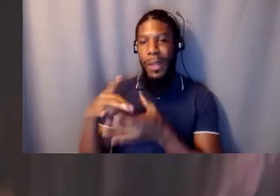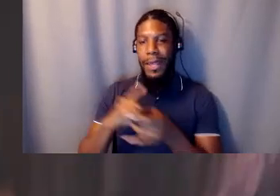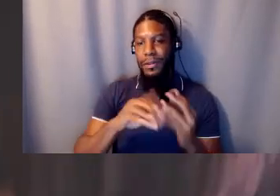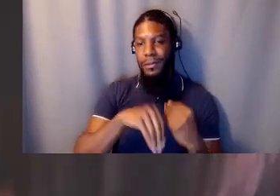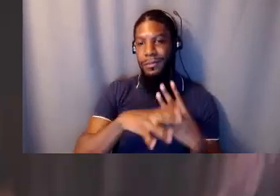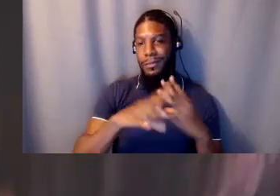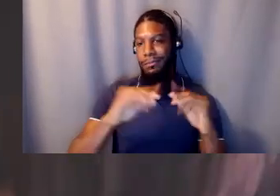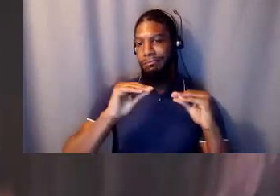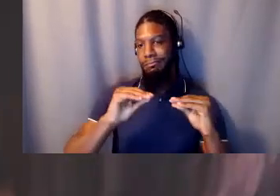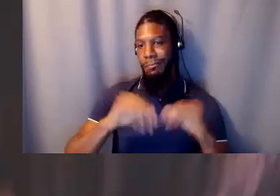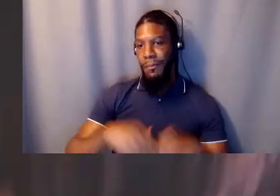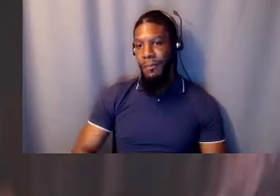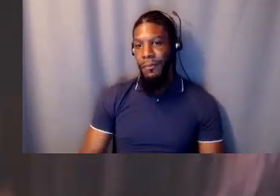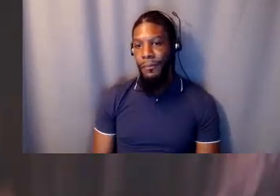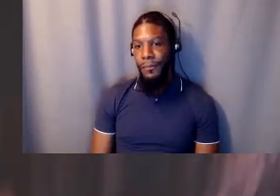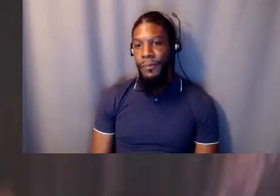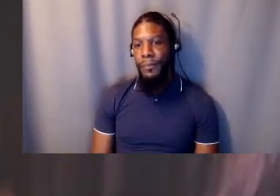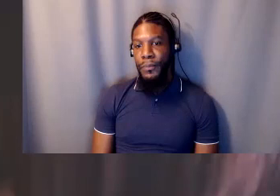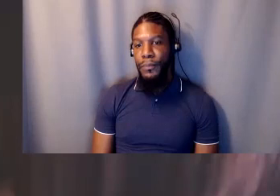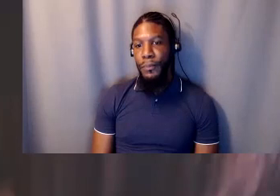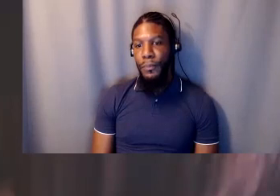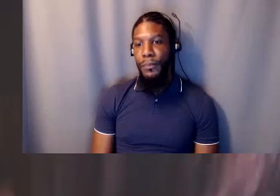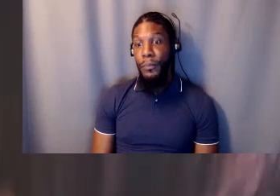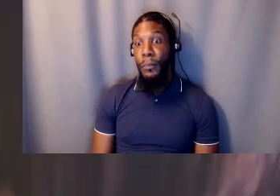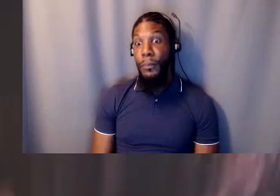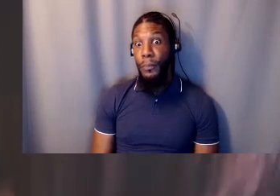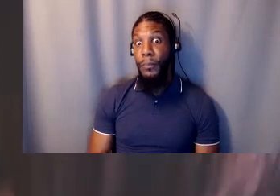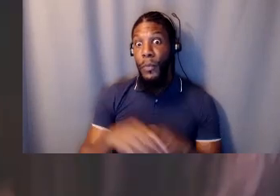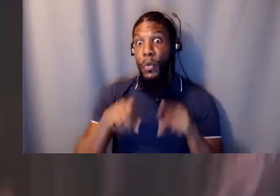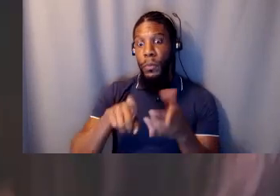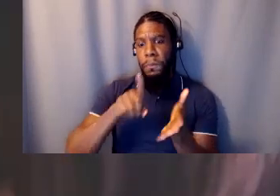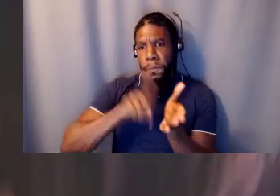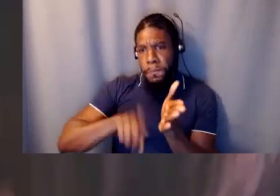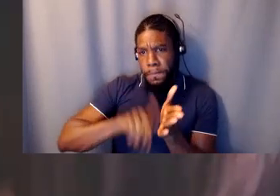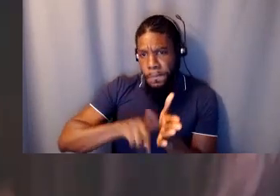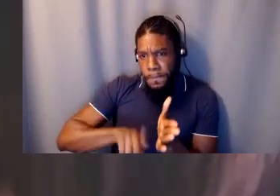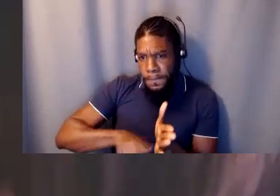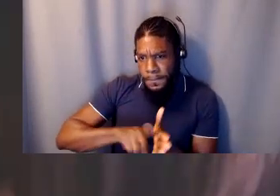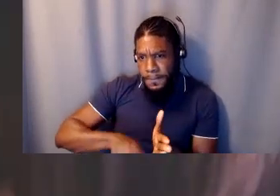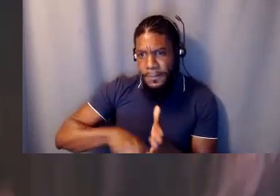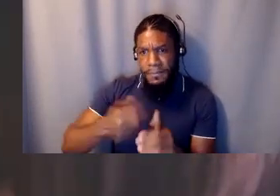So one thing that I noticed as I've looked at the research over several years